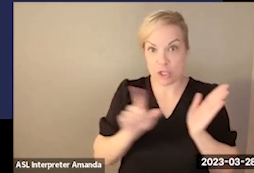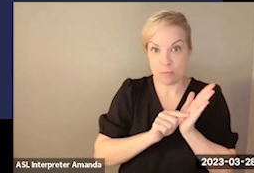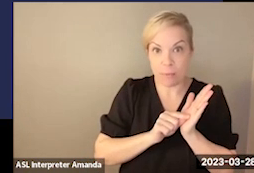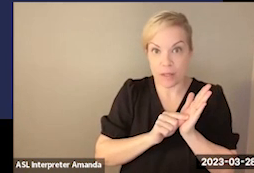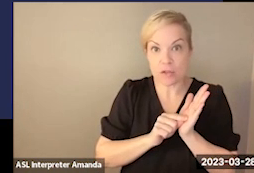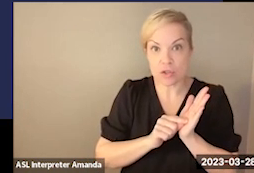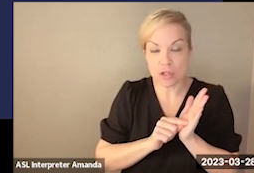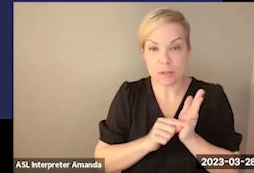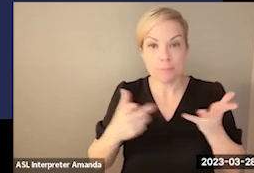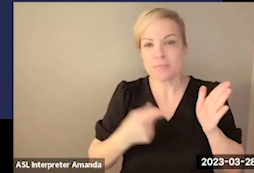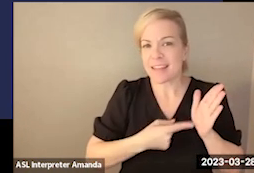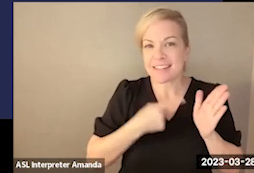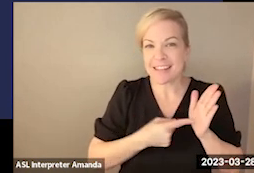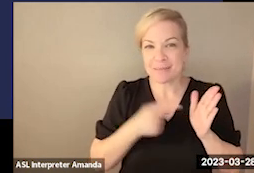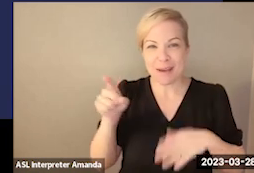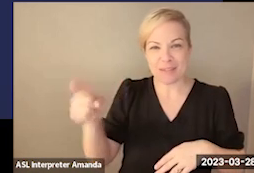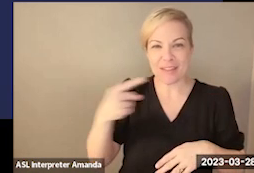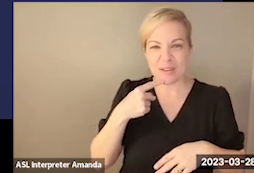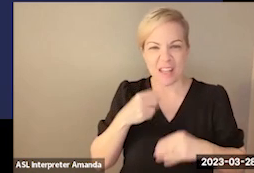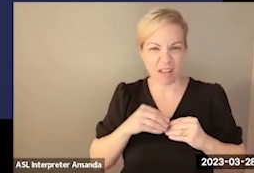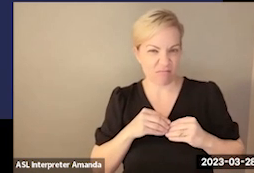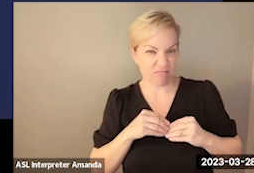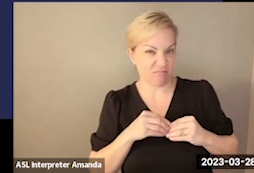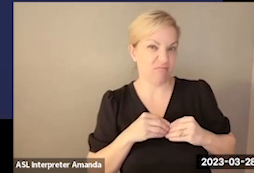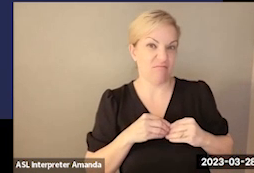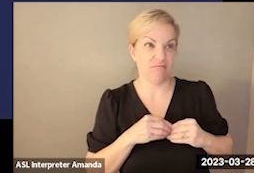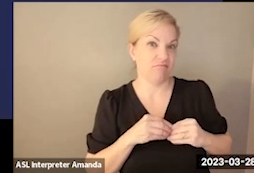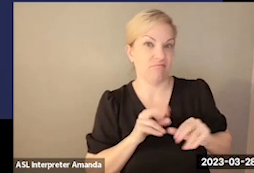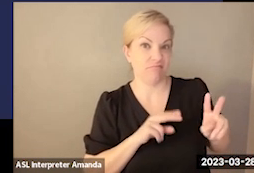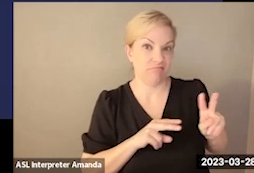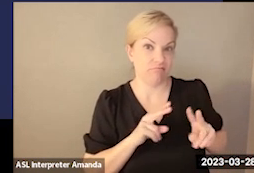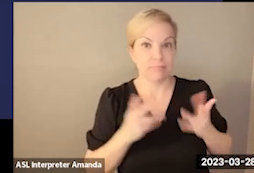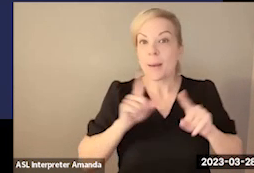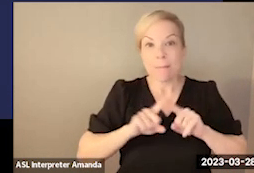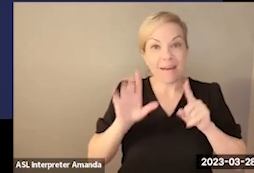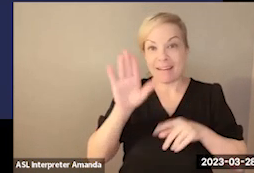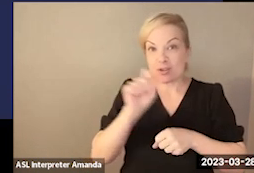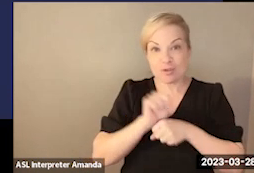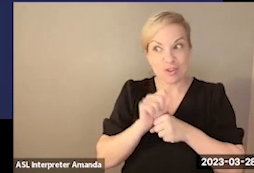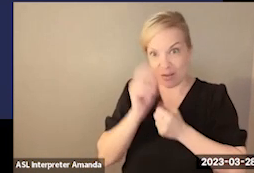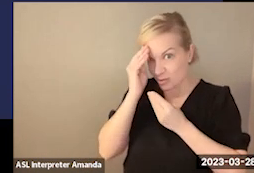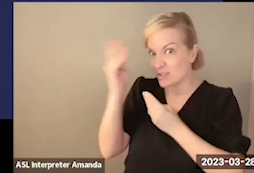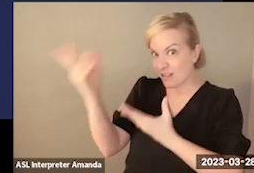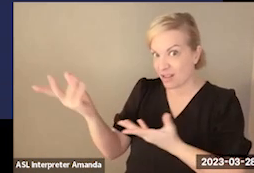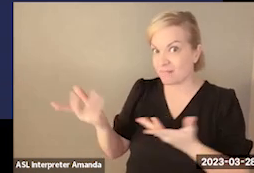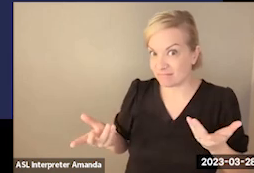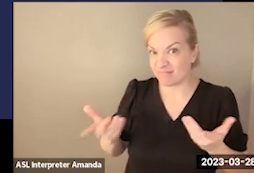Debbie Stine, Science & Technology Policy Academy: And sometimes they don't they're not gonna say like that answer, but it's your job to kind of Tell them the the bad news.